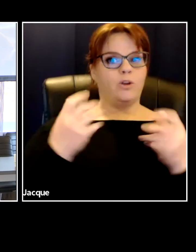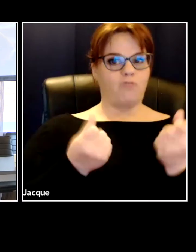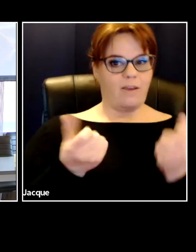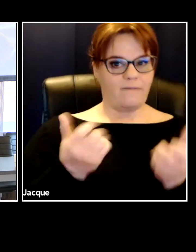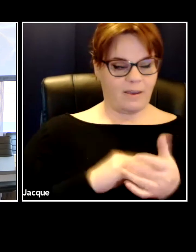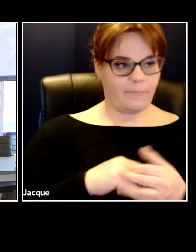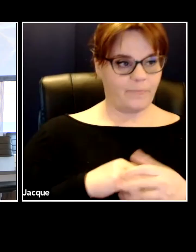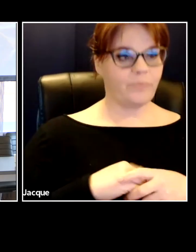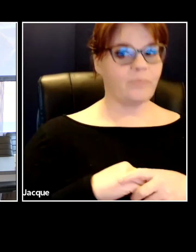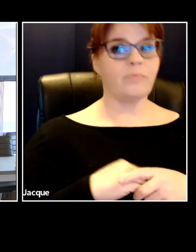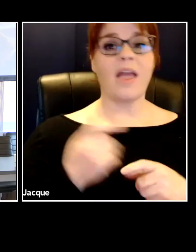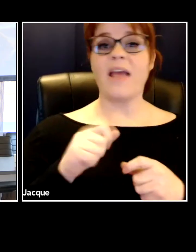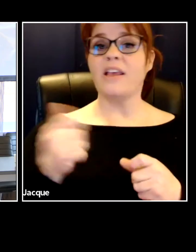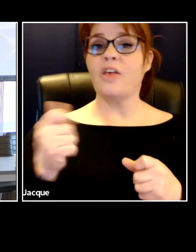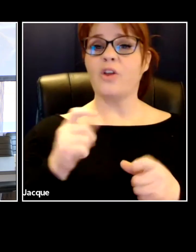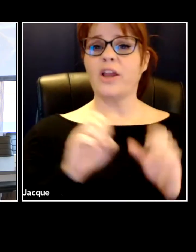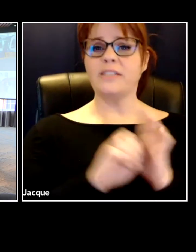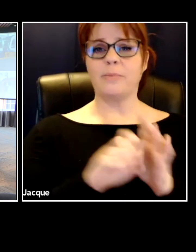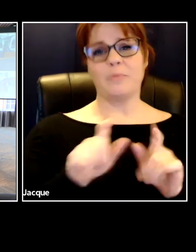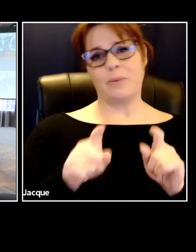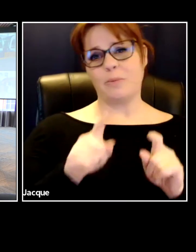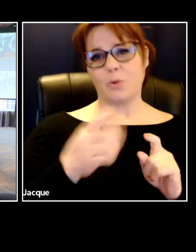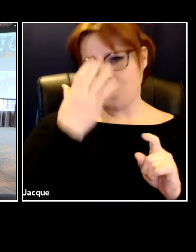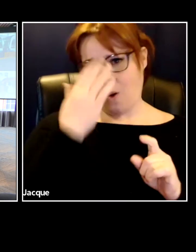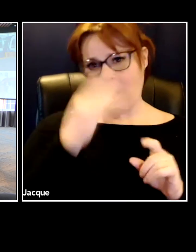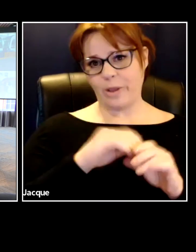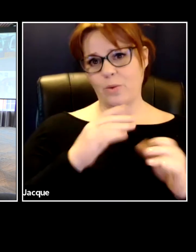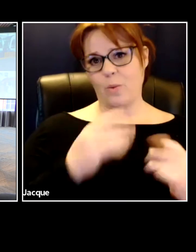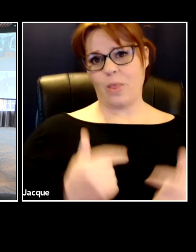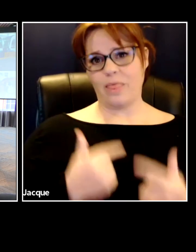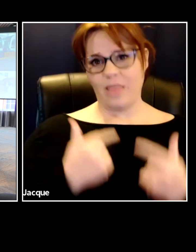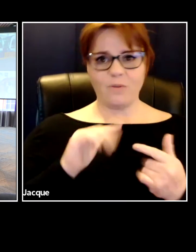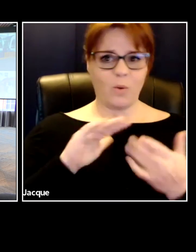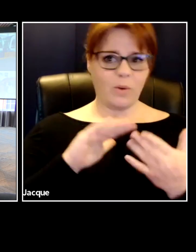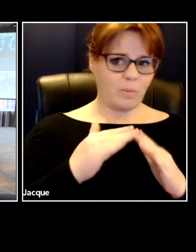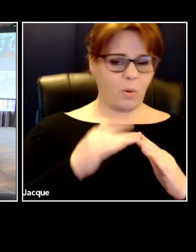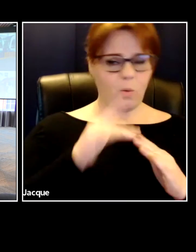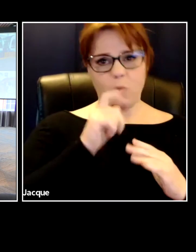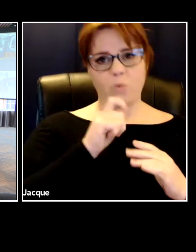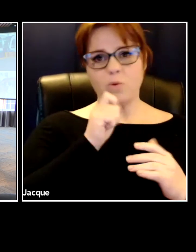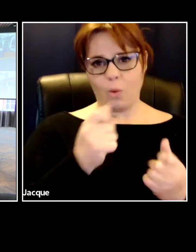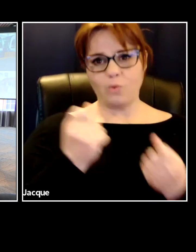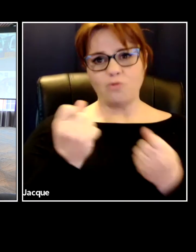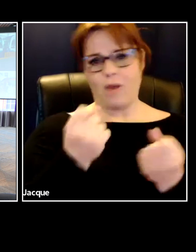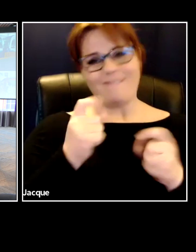of people you know in your life or um in your community who don't drive or can't drive or choose